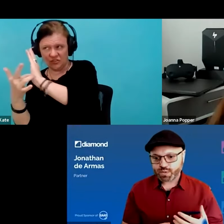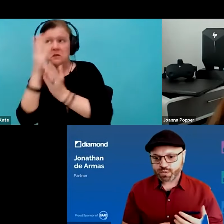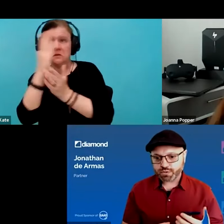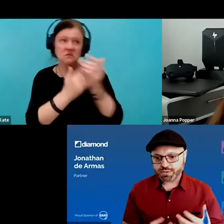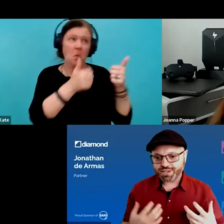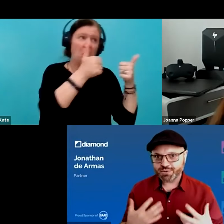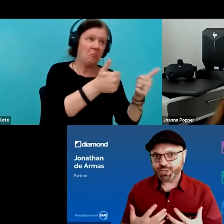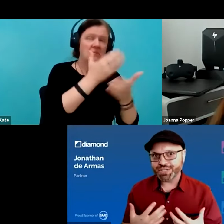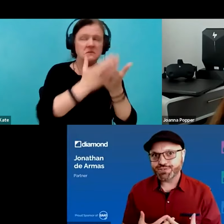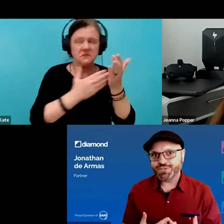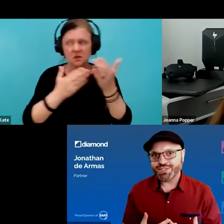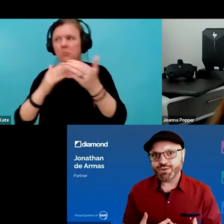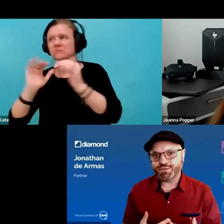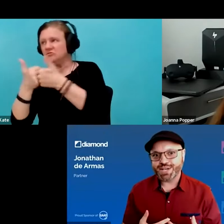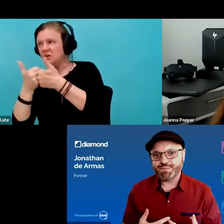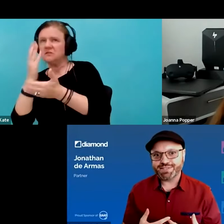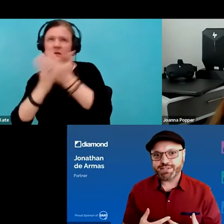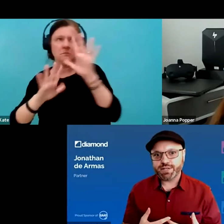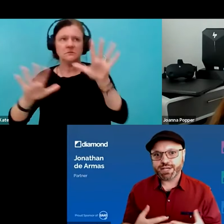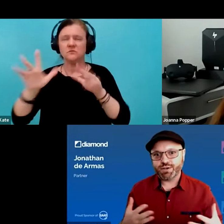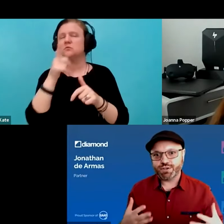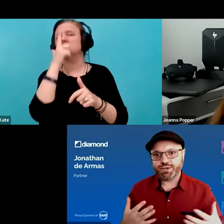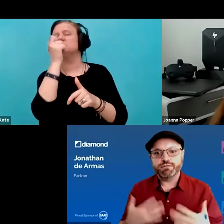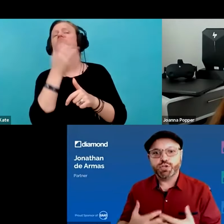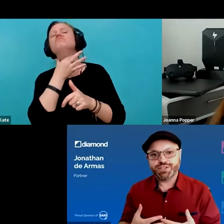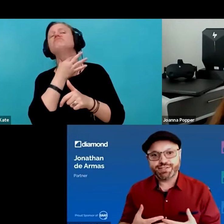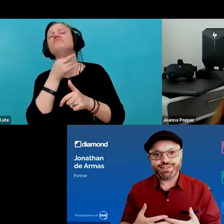So it's going to be really interesting over time to see like the convergence of,